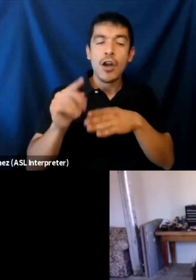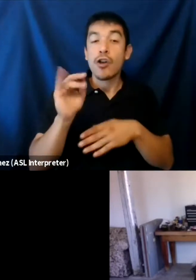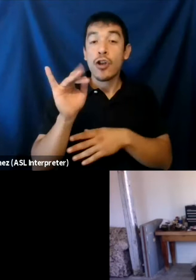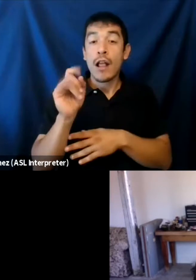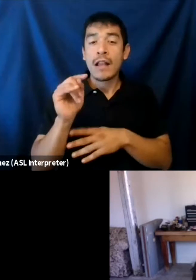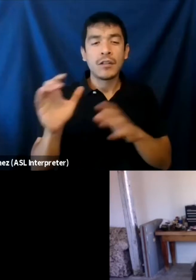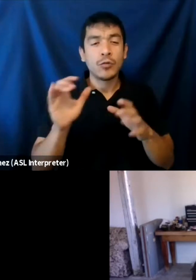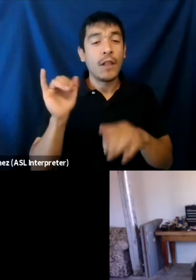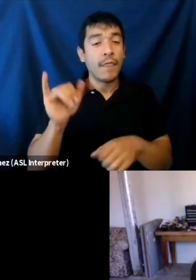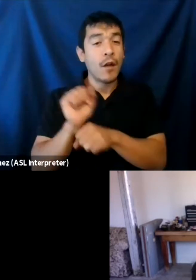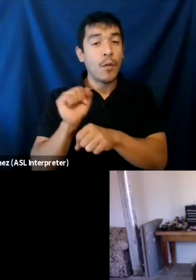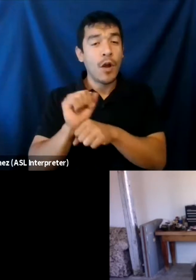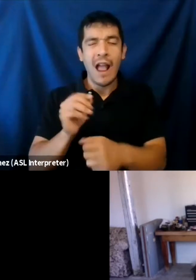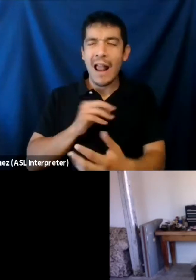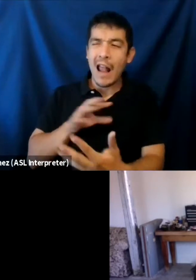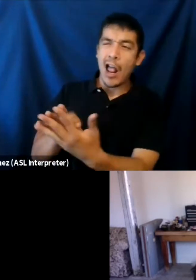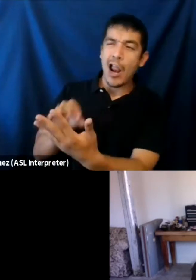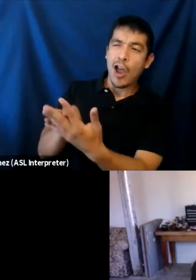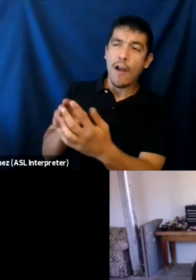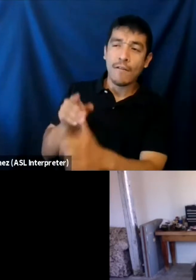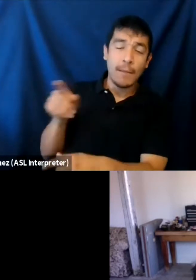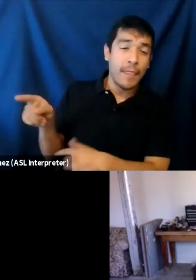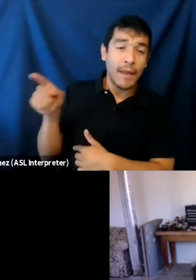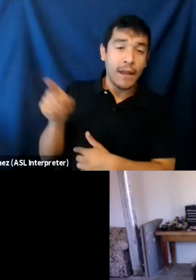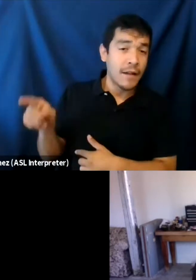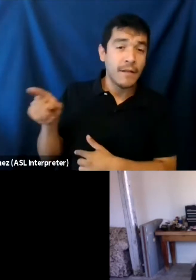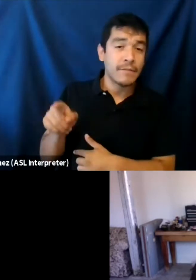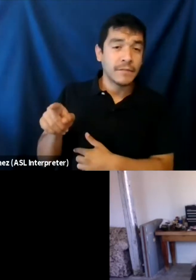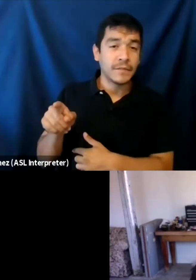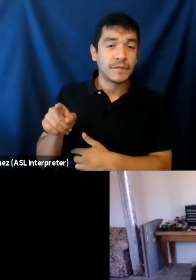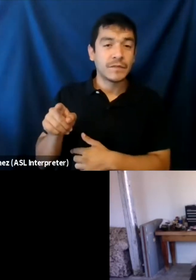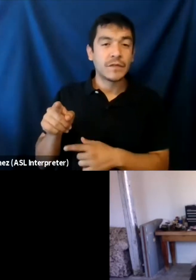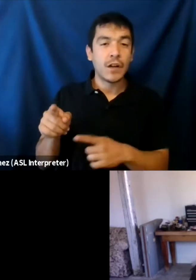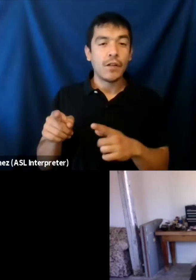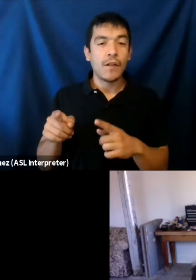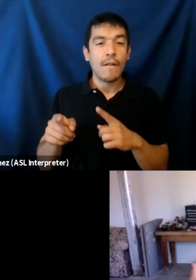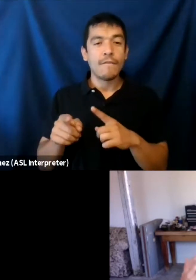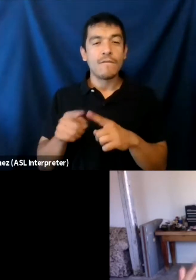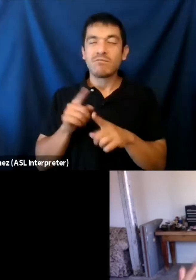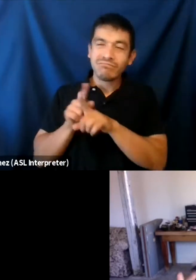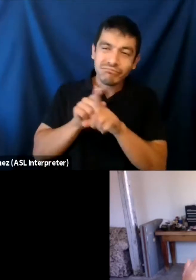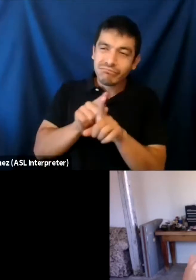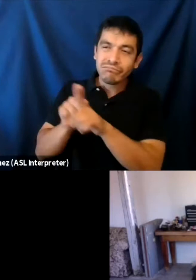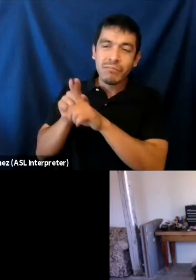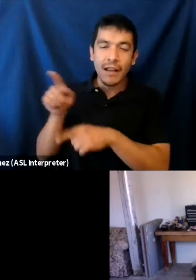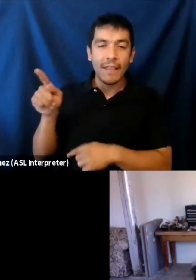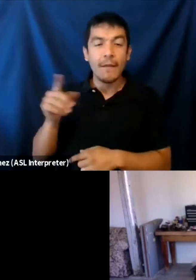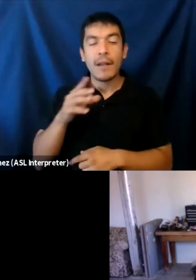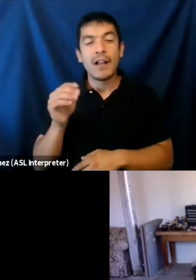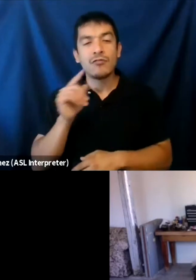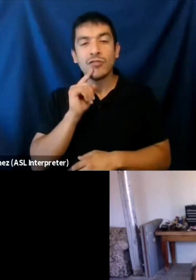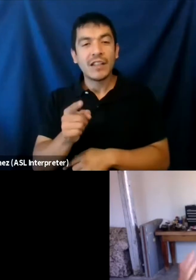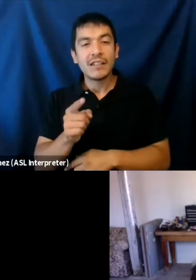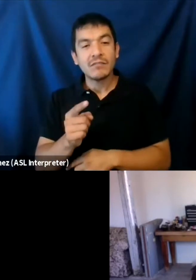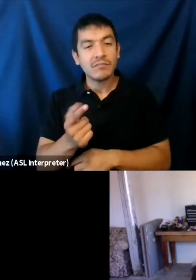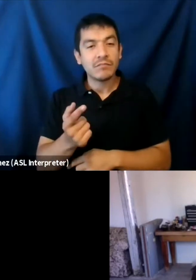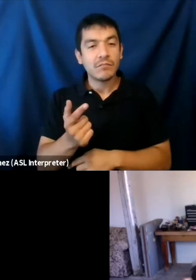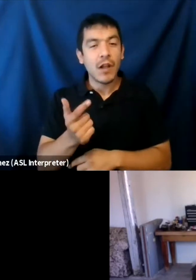and learn so much just from like attaching myself to them and really watching how they did it.